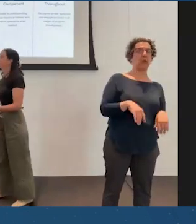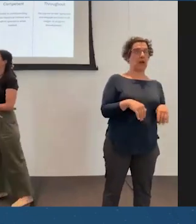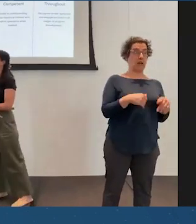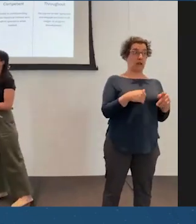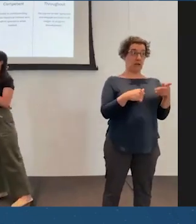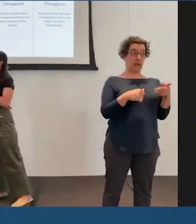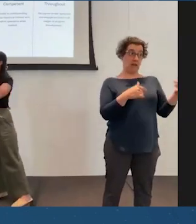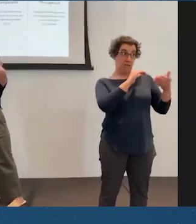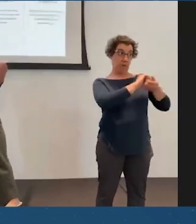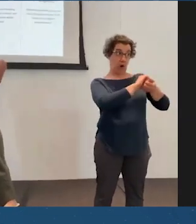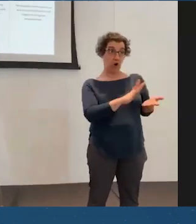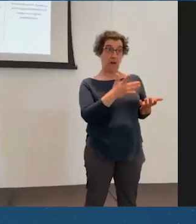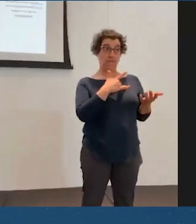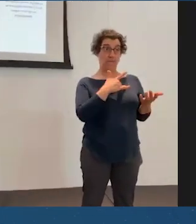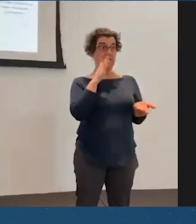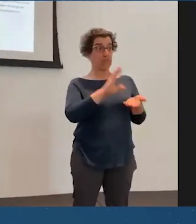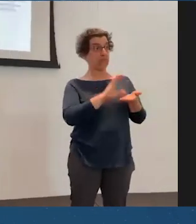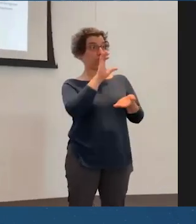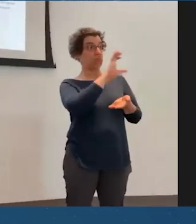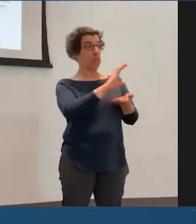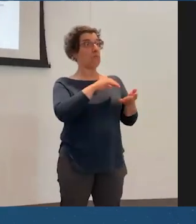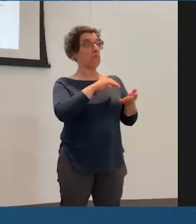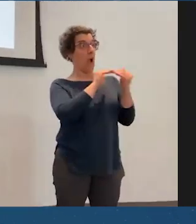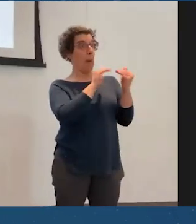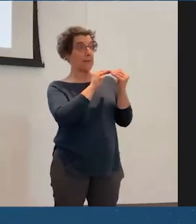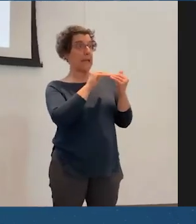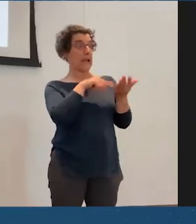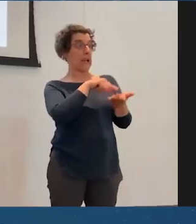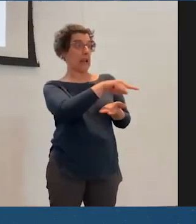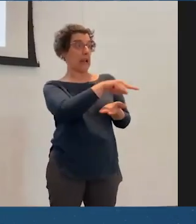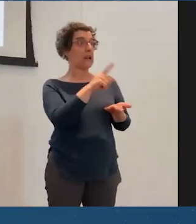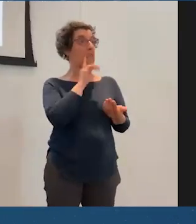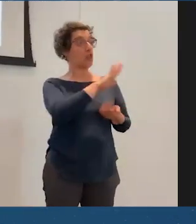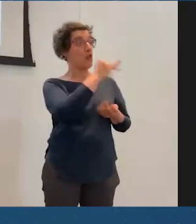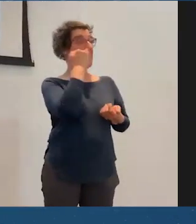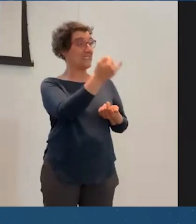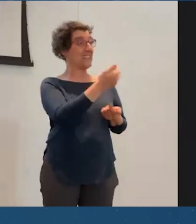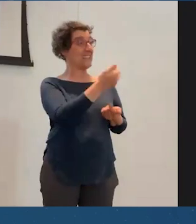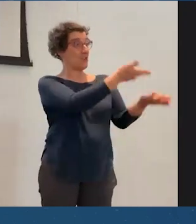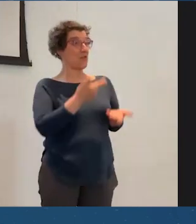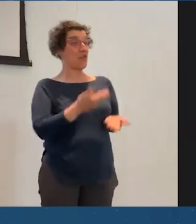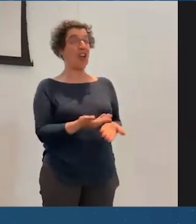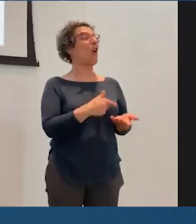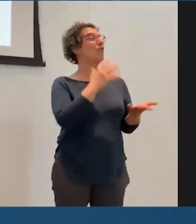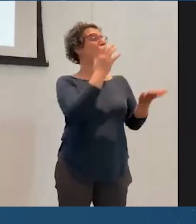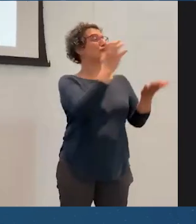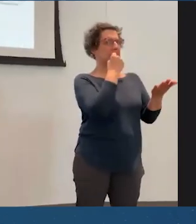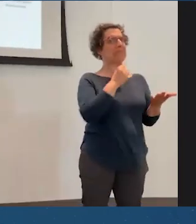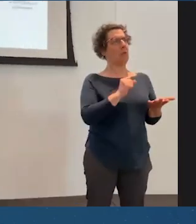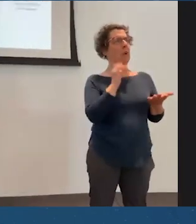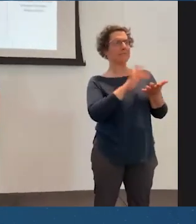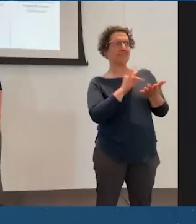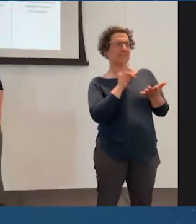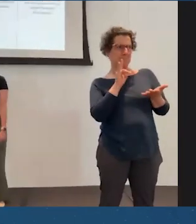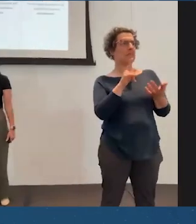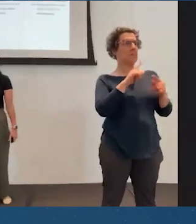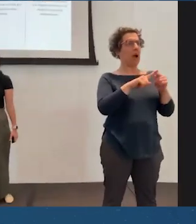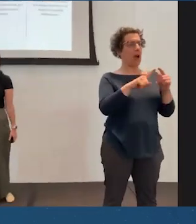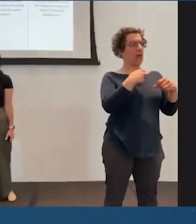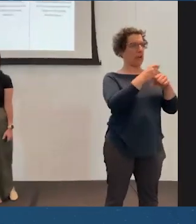compensated for the ideas they bring to the table. We have discussions about like, what would